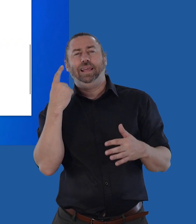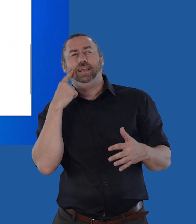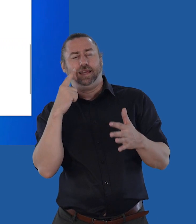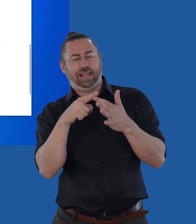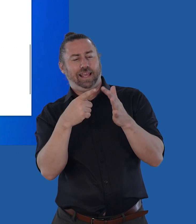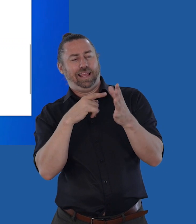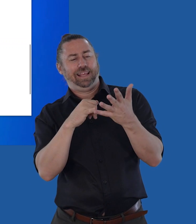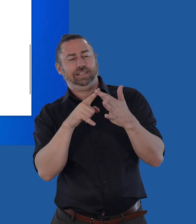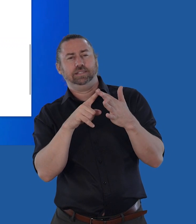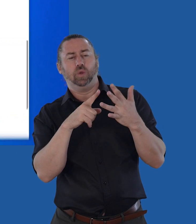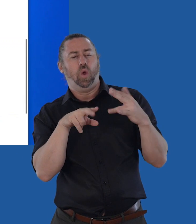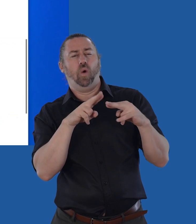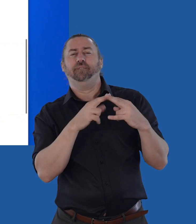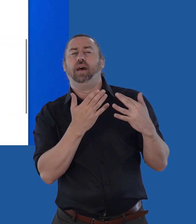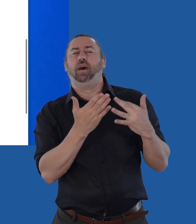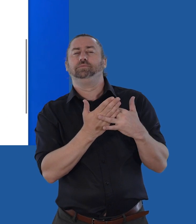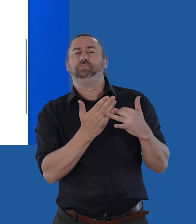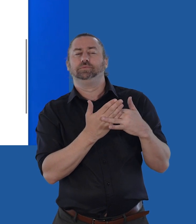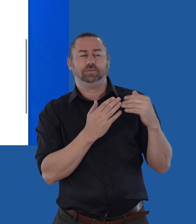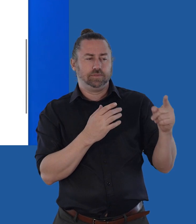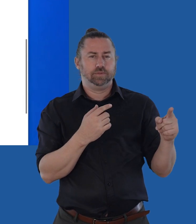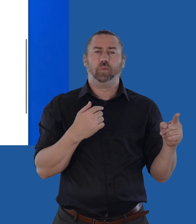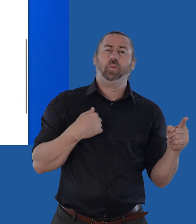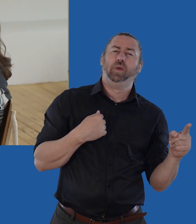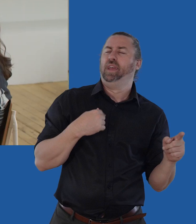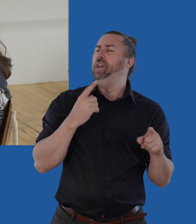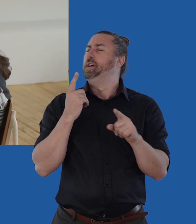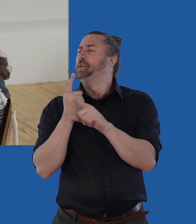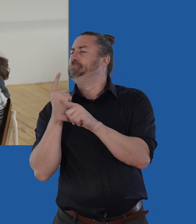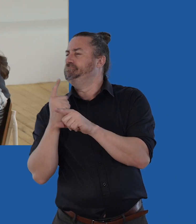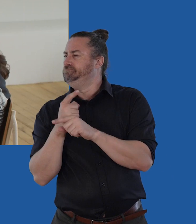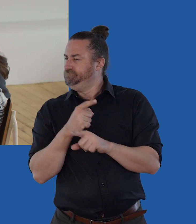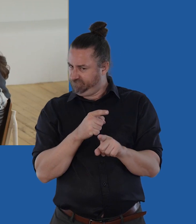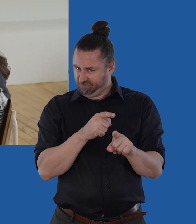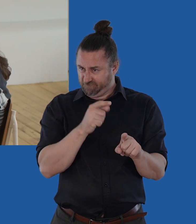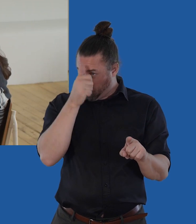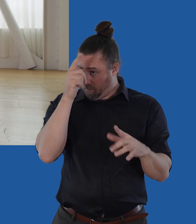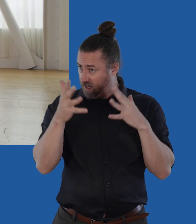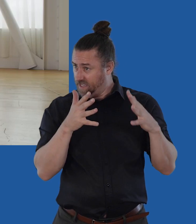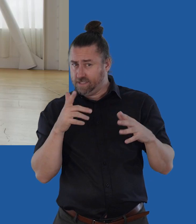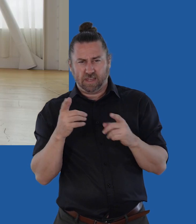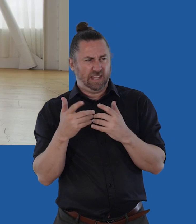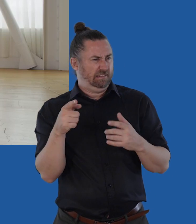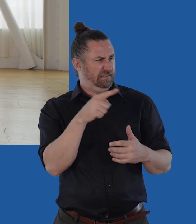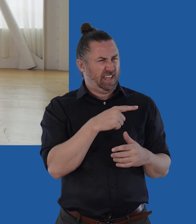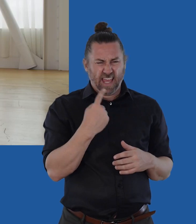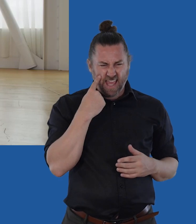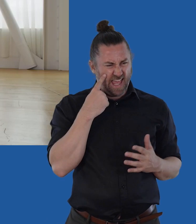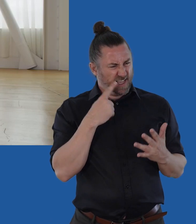We talked to people in our research studies, and we were like, "Do you know what this means?" And people are like, "No, I don't know."